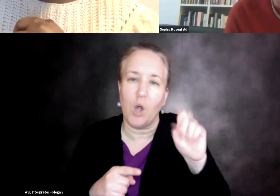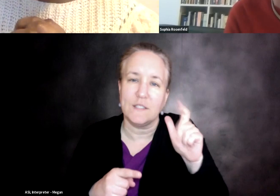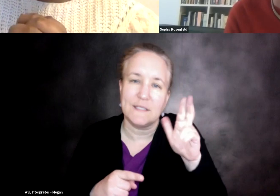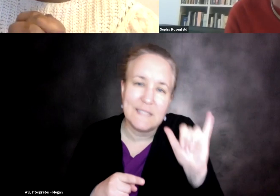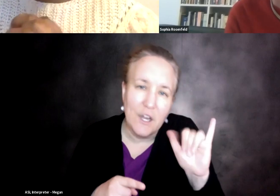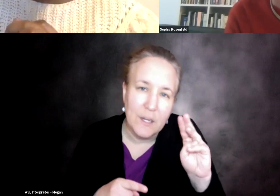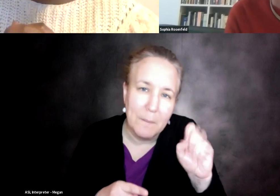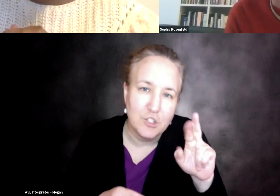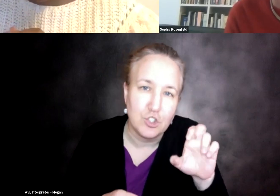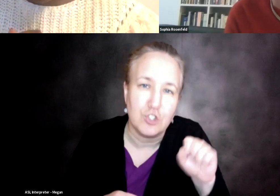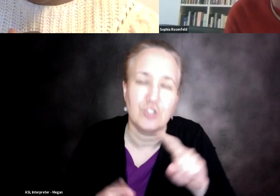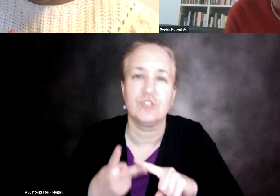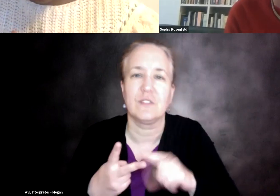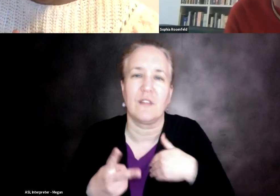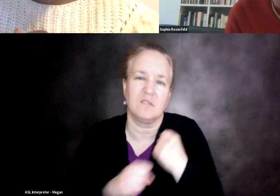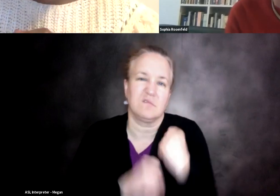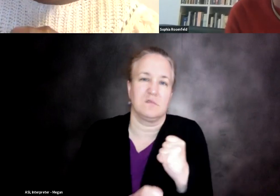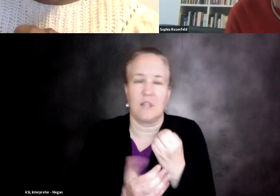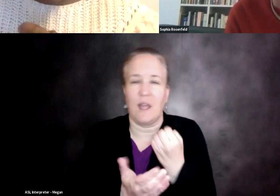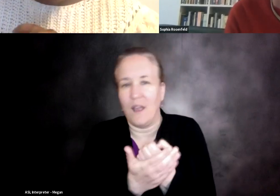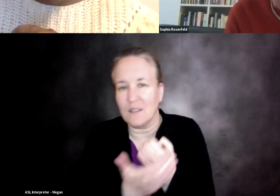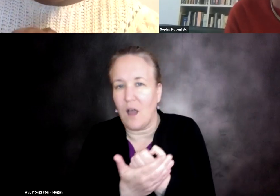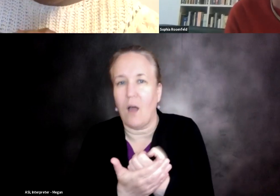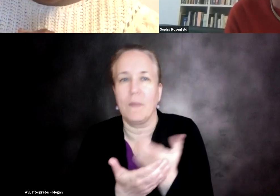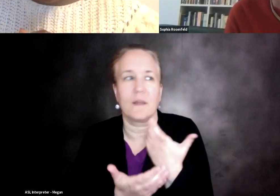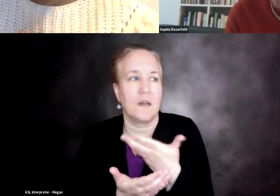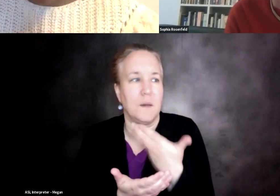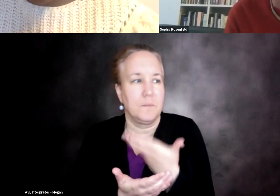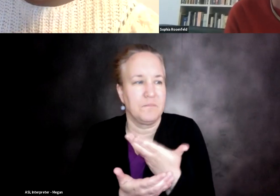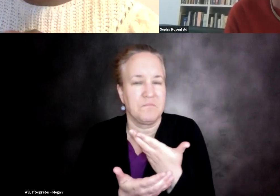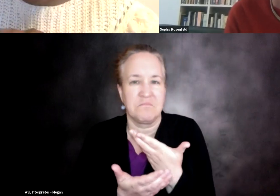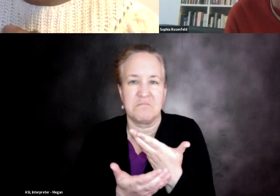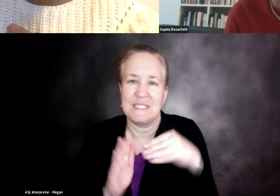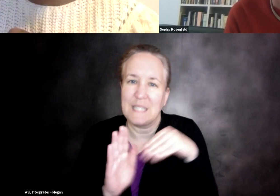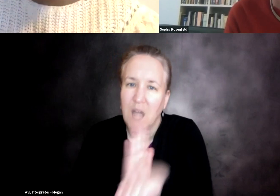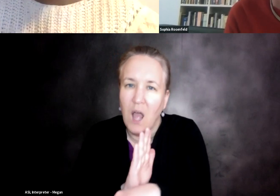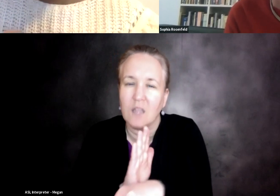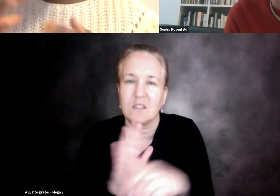tremendous economic decline, crises.